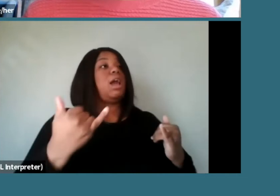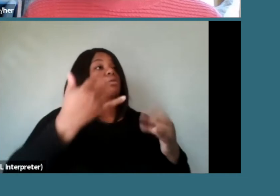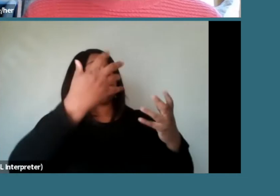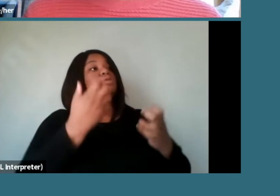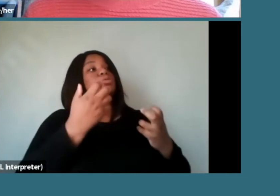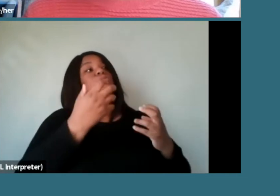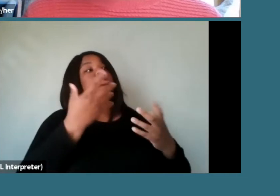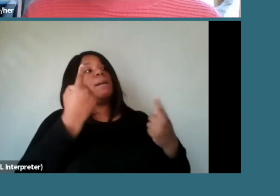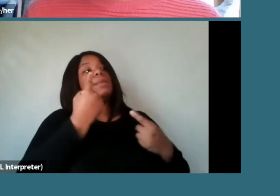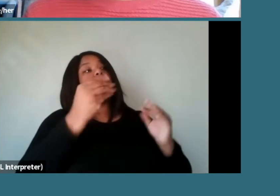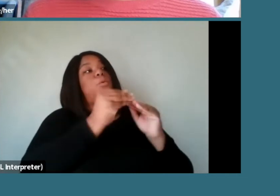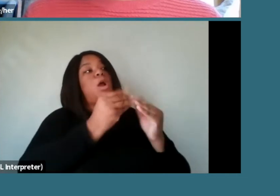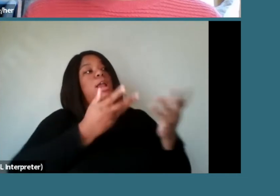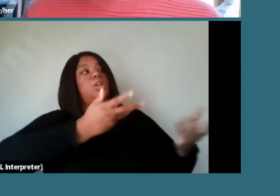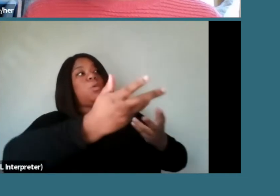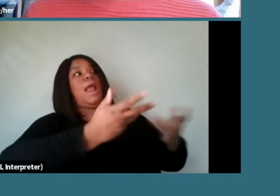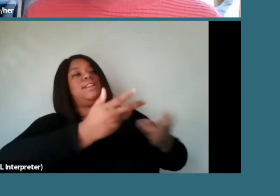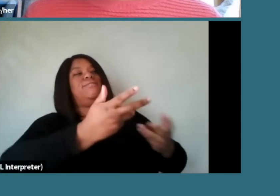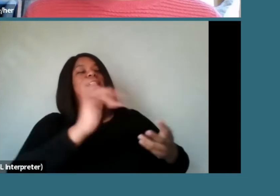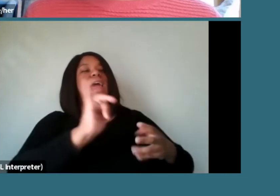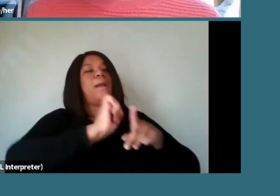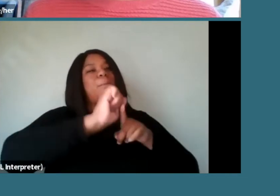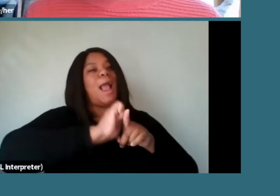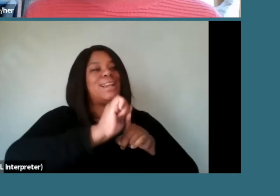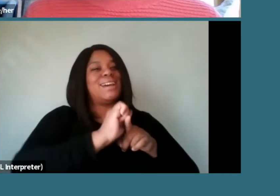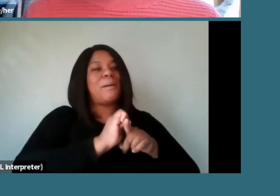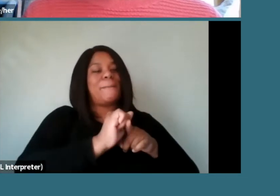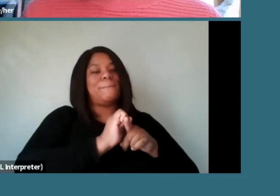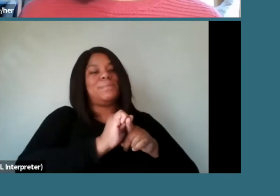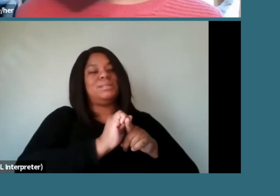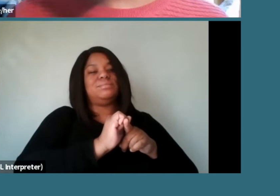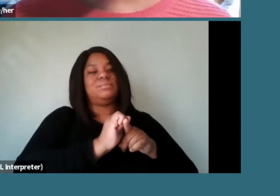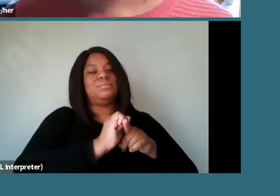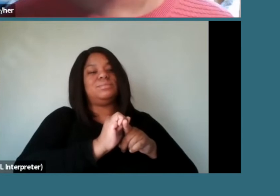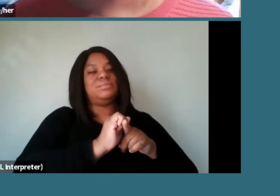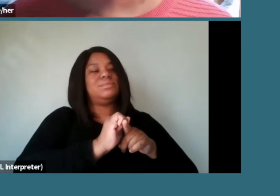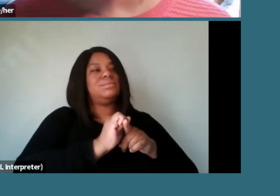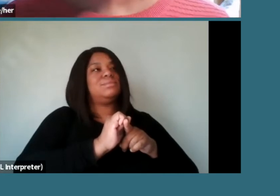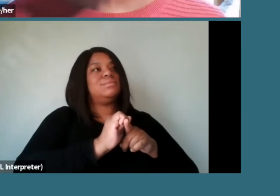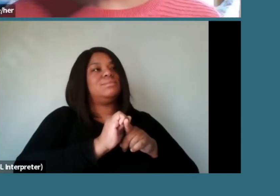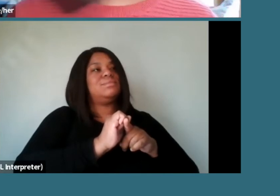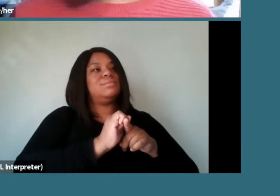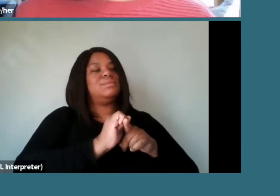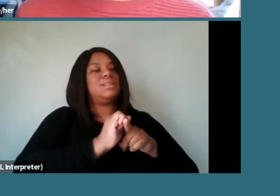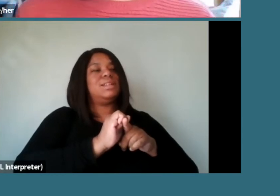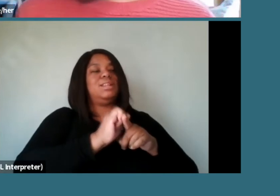interactive, a sort of practicum of stretching your alt text brain muscles.